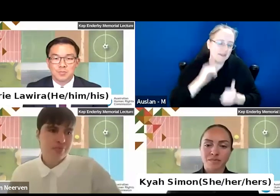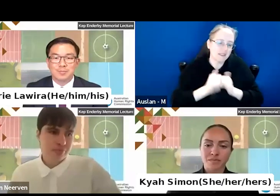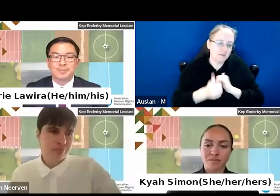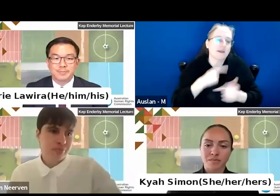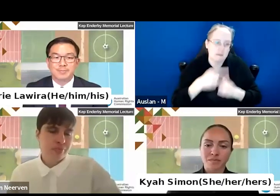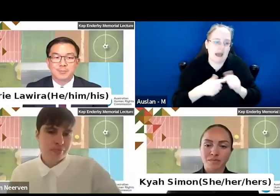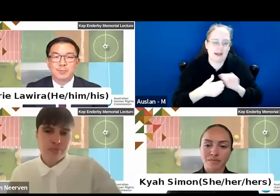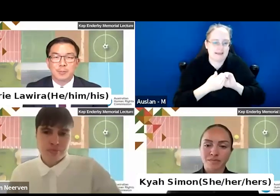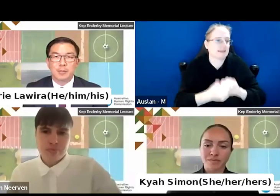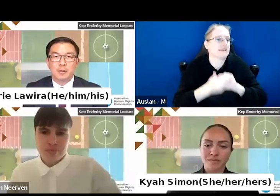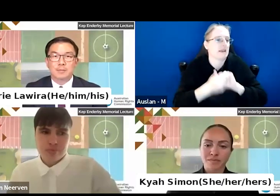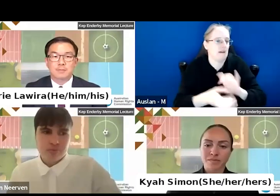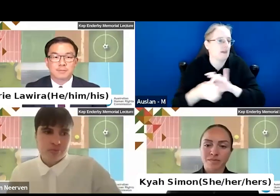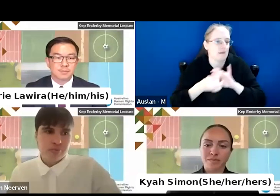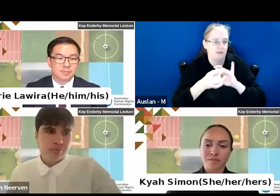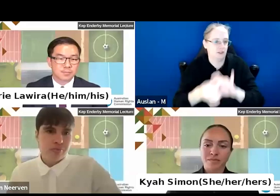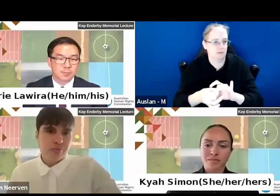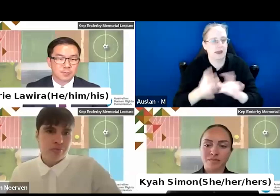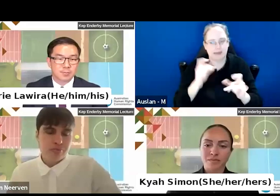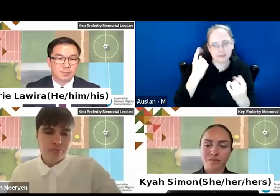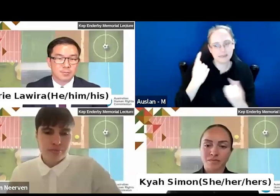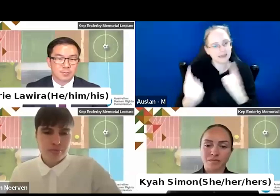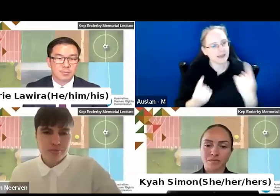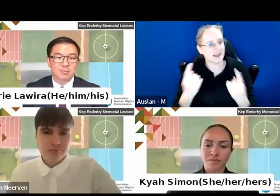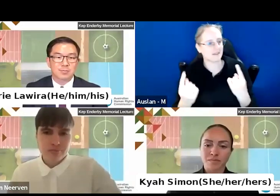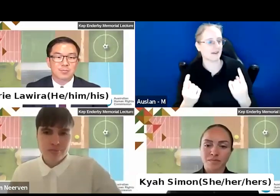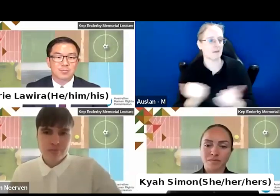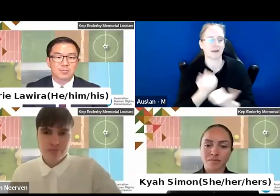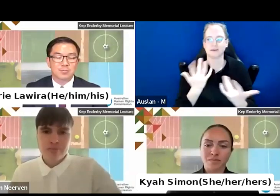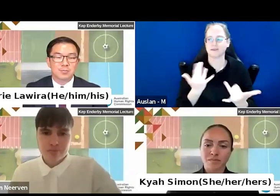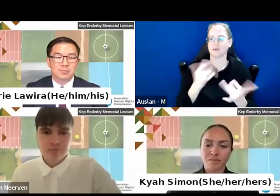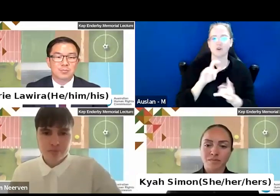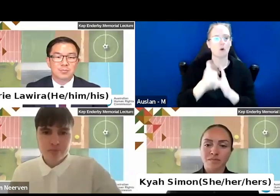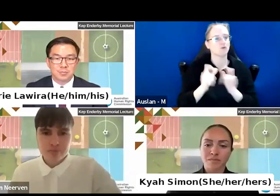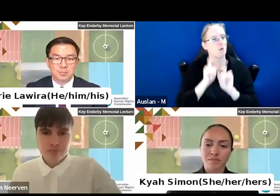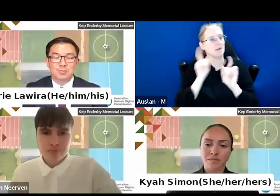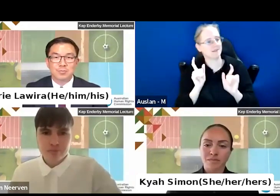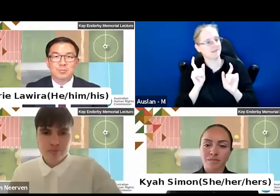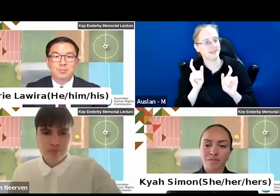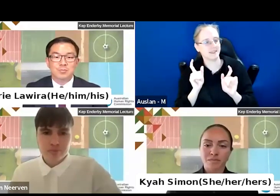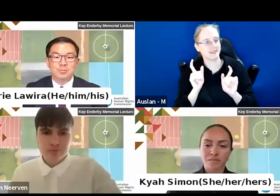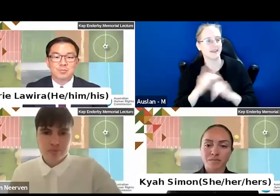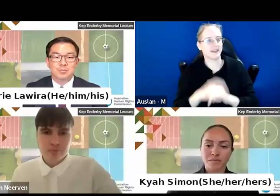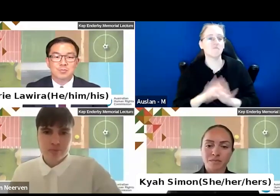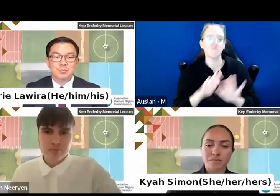And that's I understand each other, creating cultural awareness and that this World Cup really did that as well.